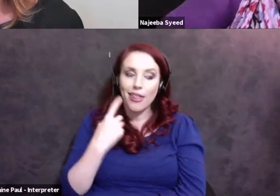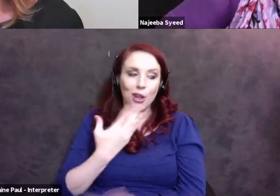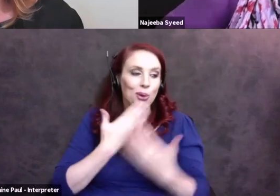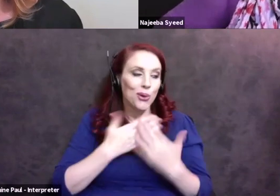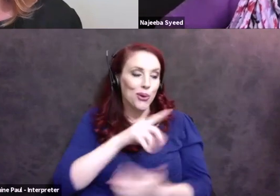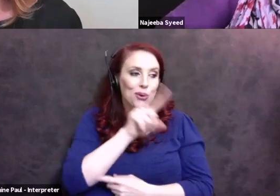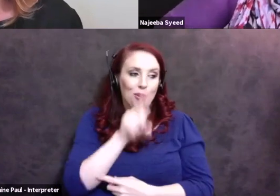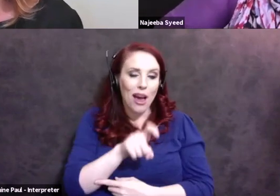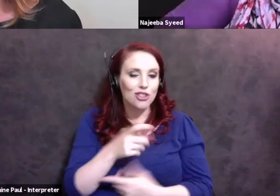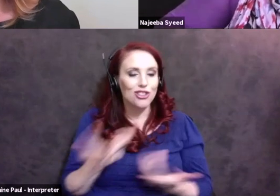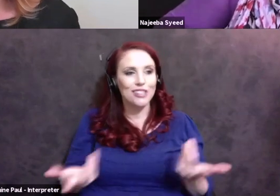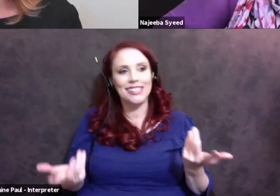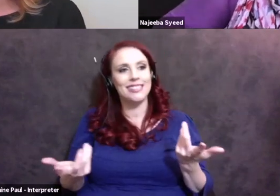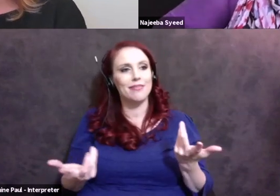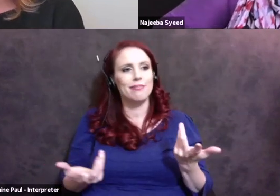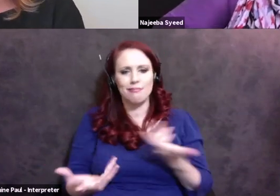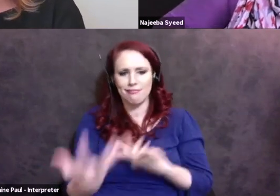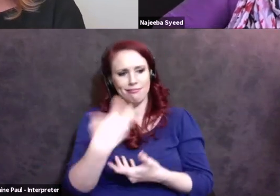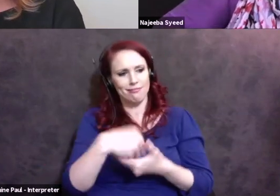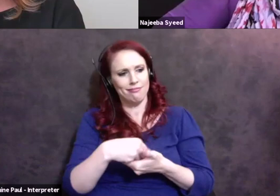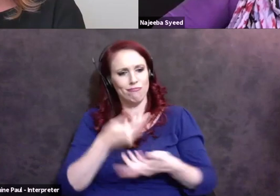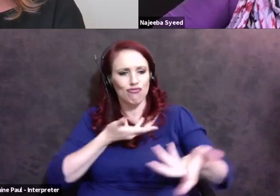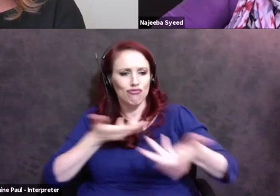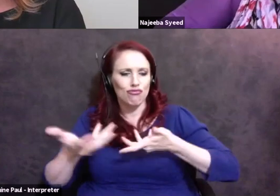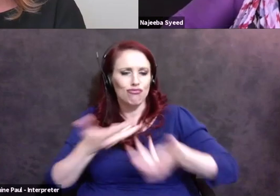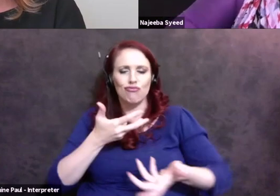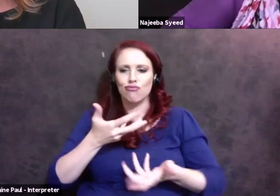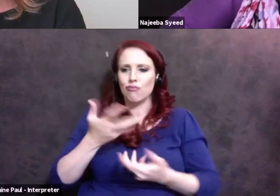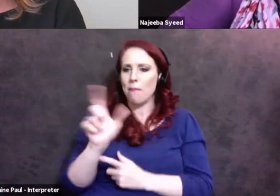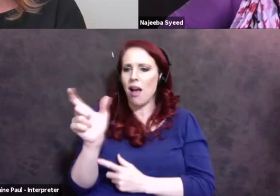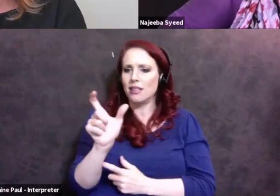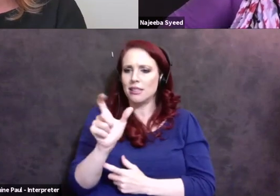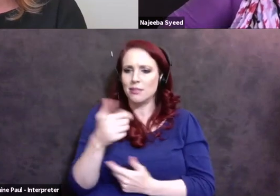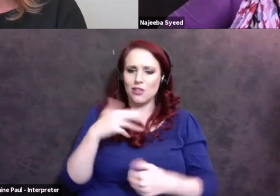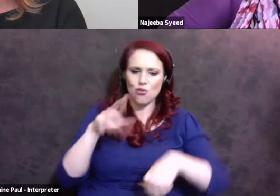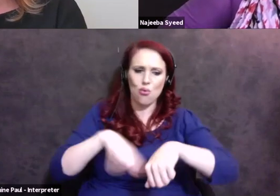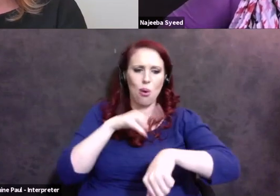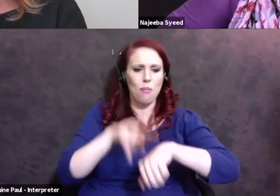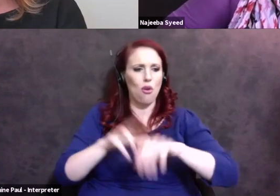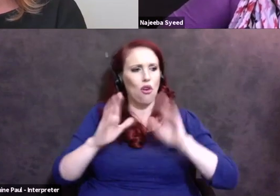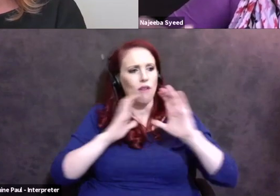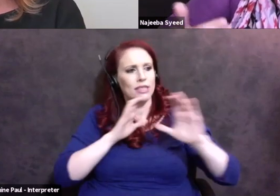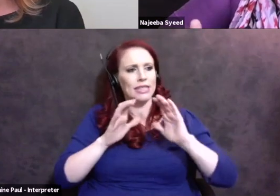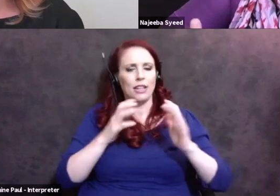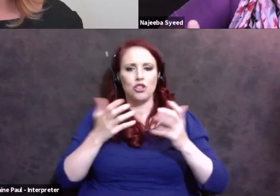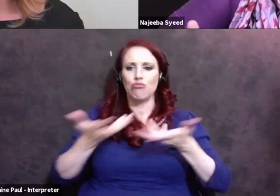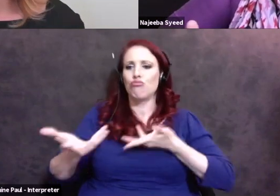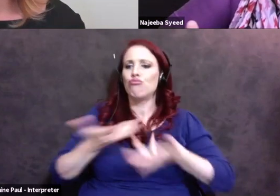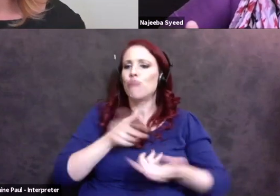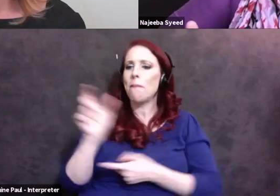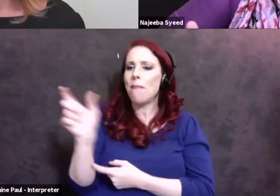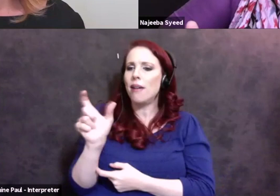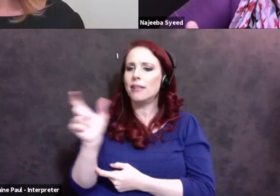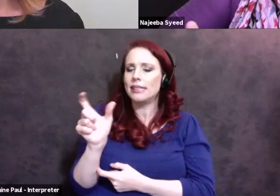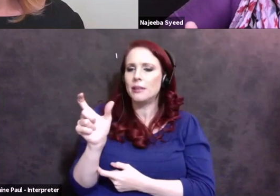Engage Muslims and normalize the conversation around Muslims in the workplace before there